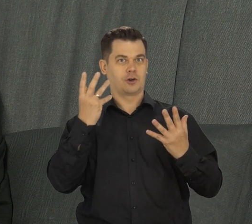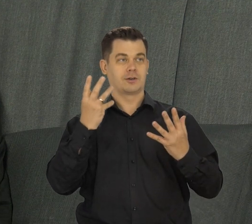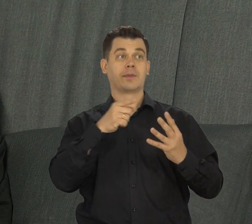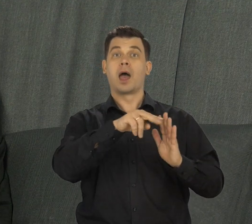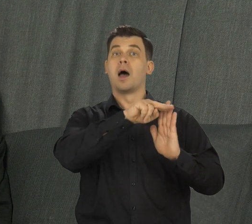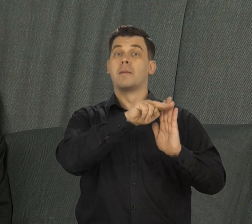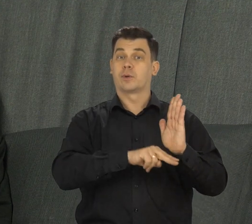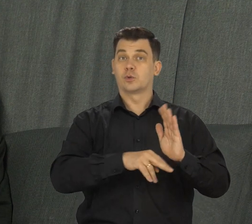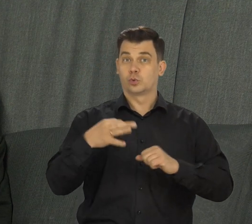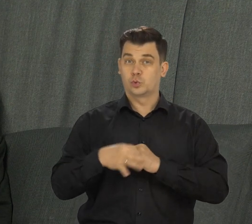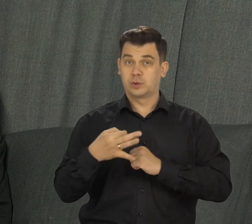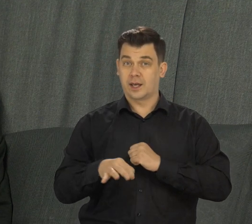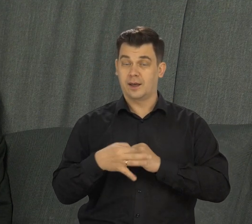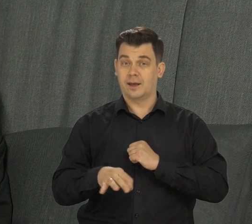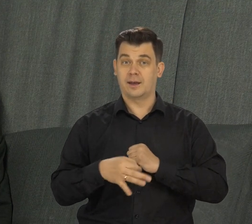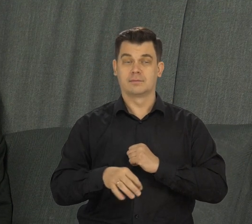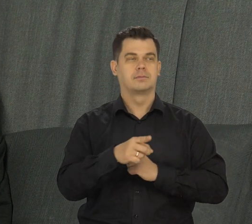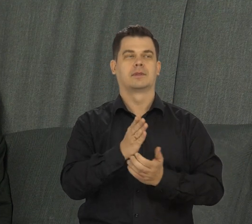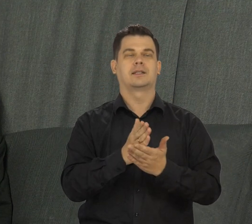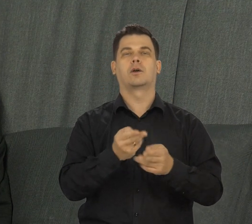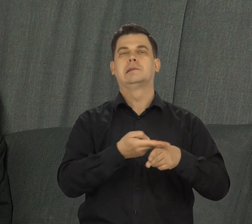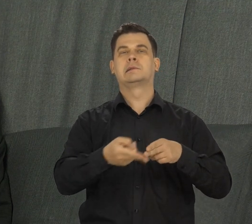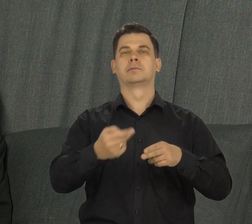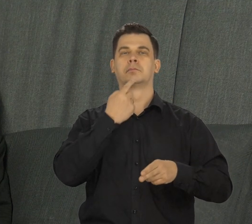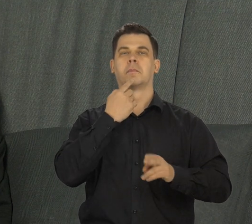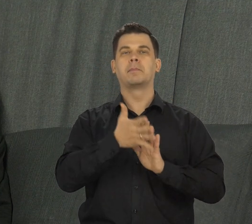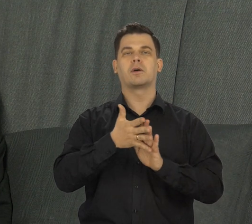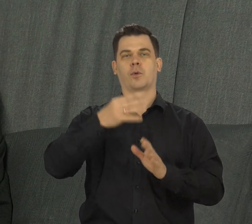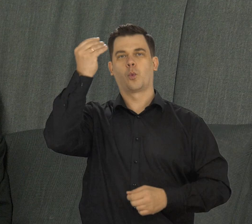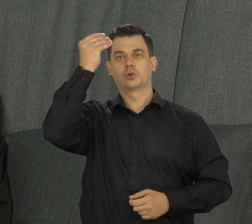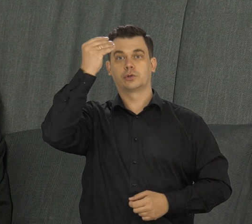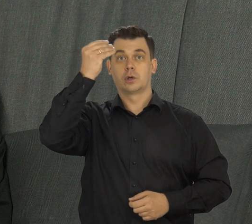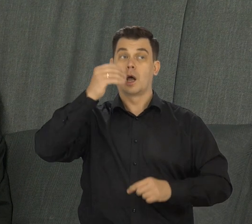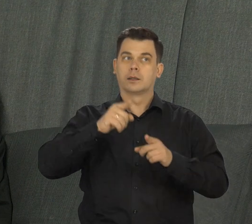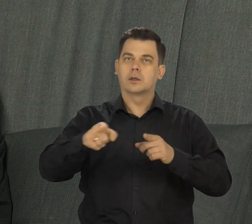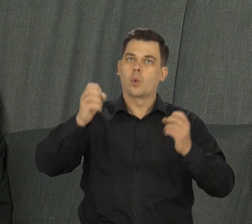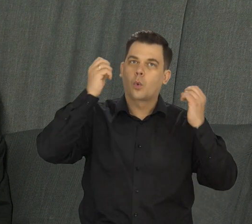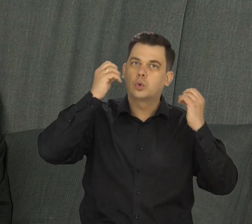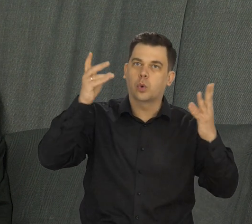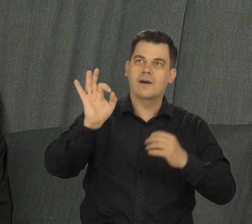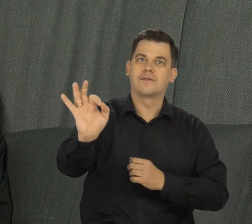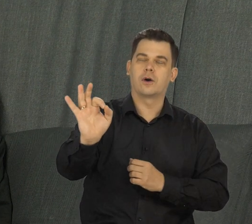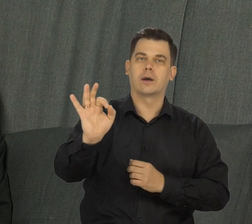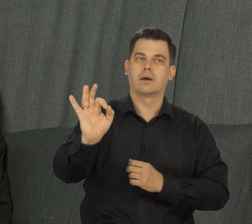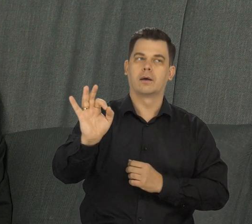The study program focused is not only on learning the language, but also on learning about deaf culture.